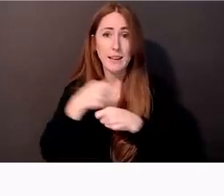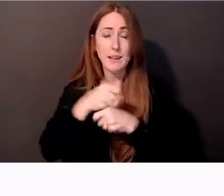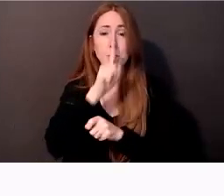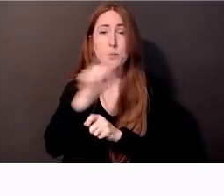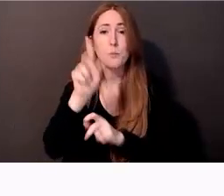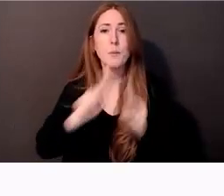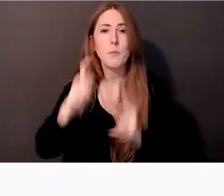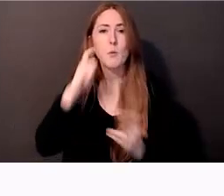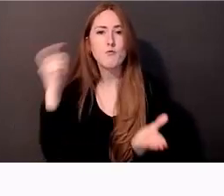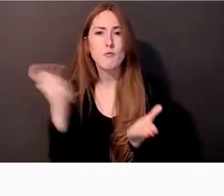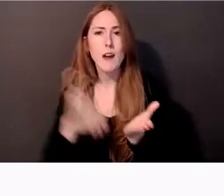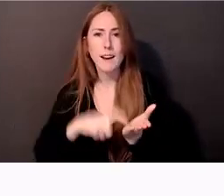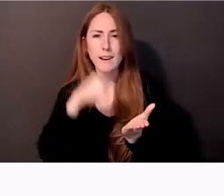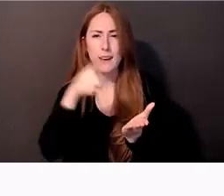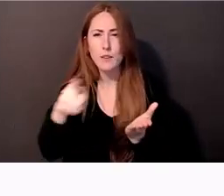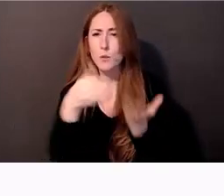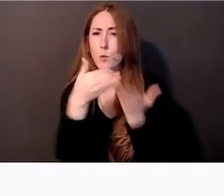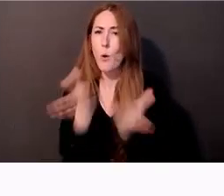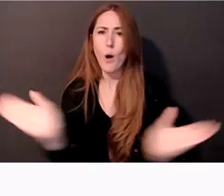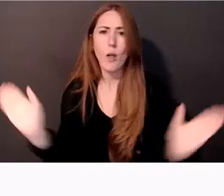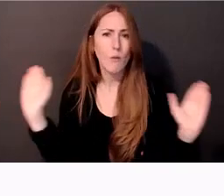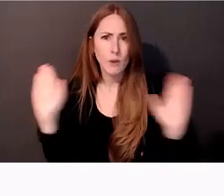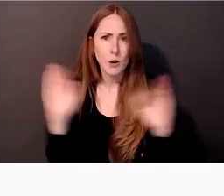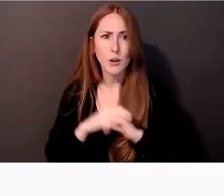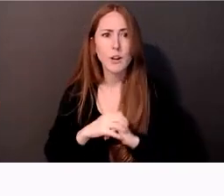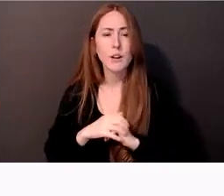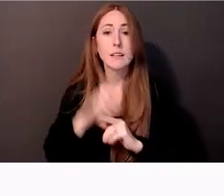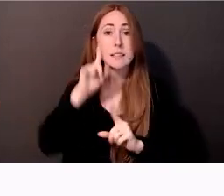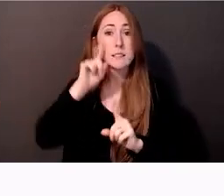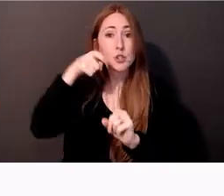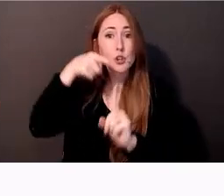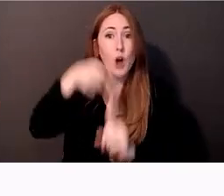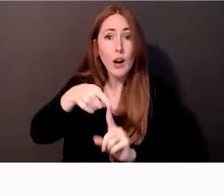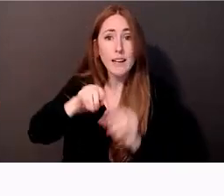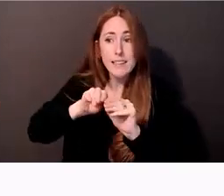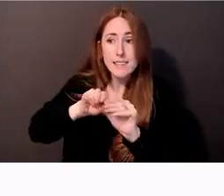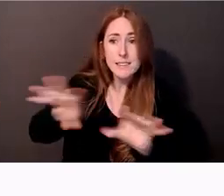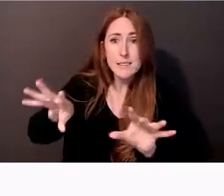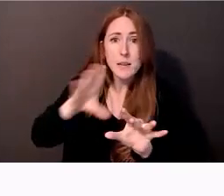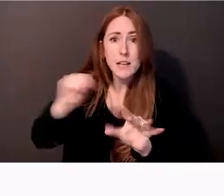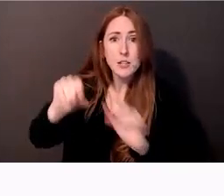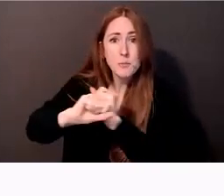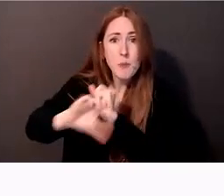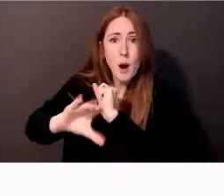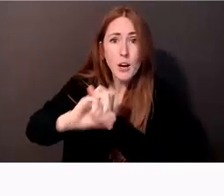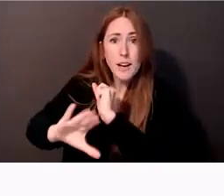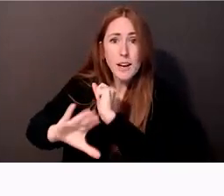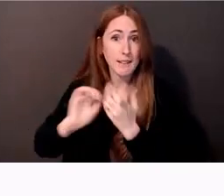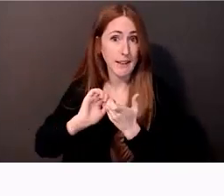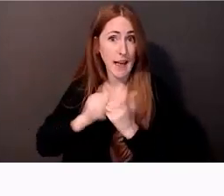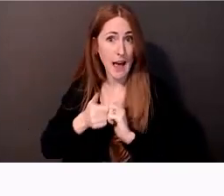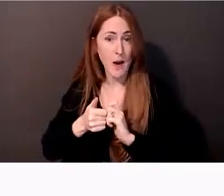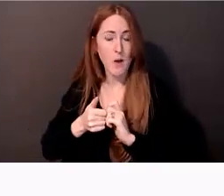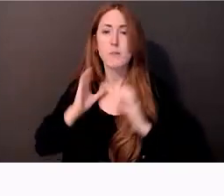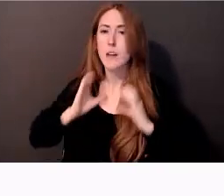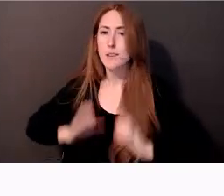Targeted dissemination and marketing, which can be done through customer discovery interviews in order to understand your market better.